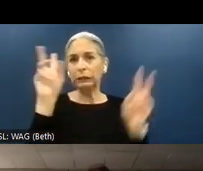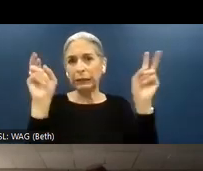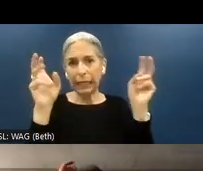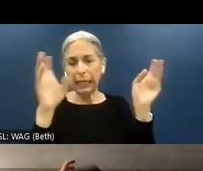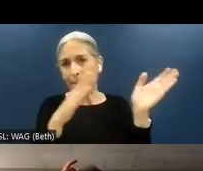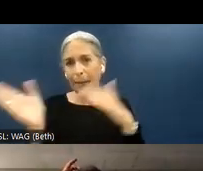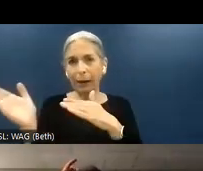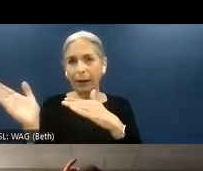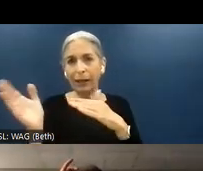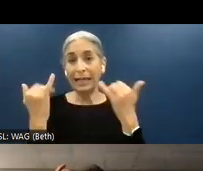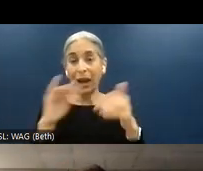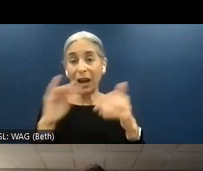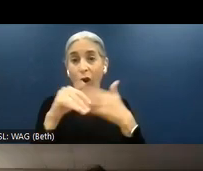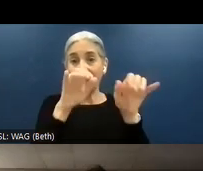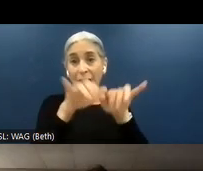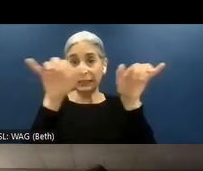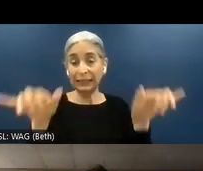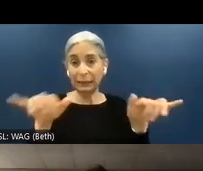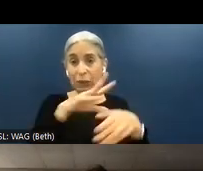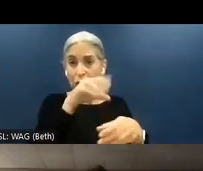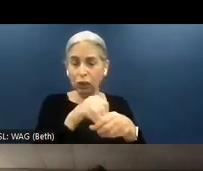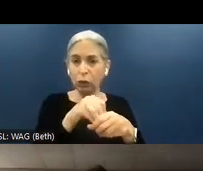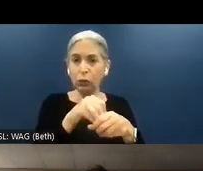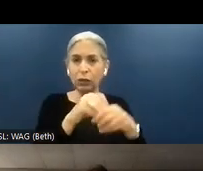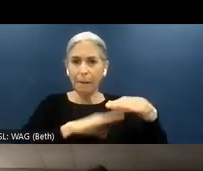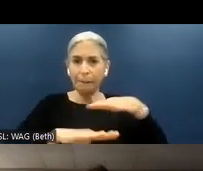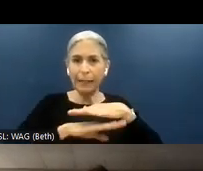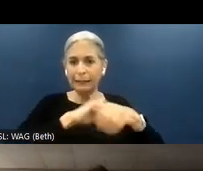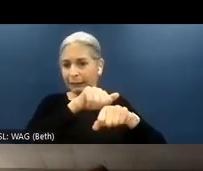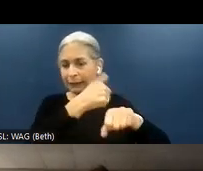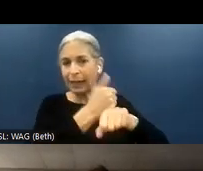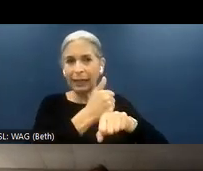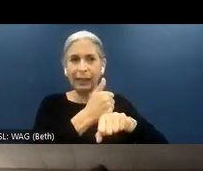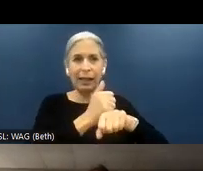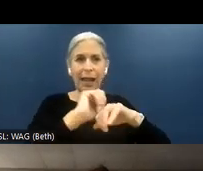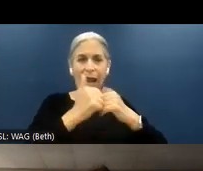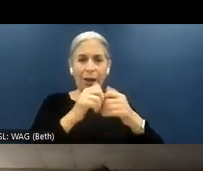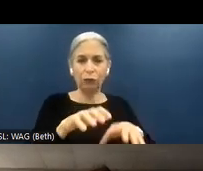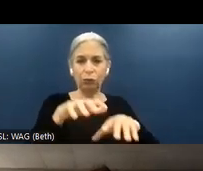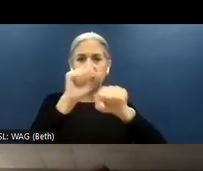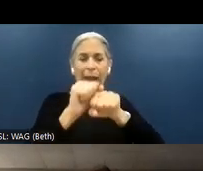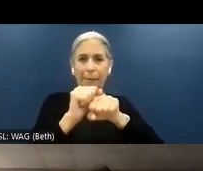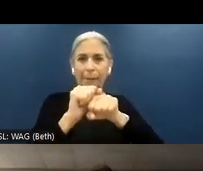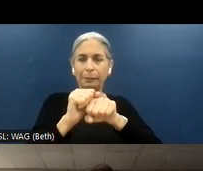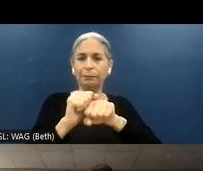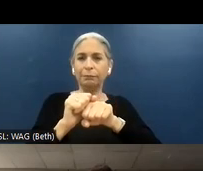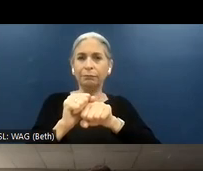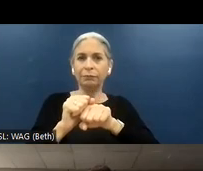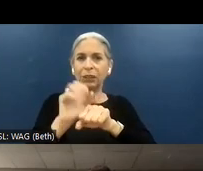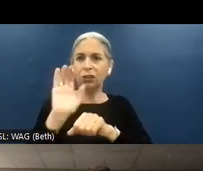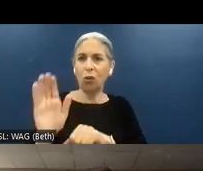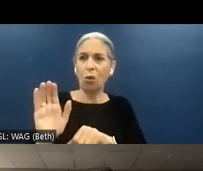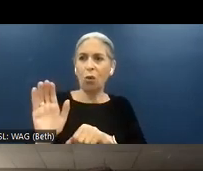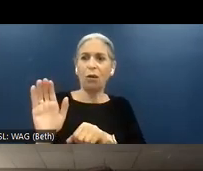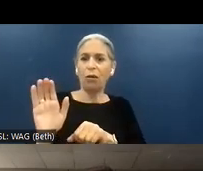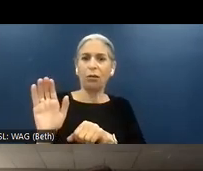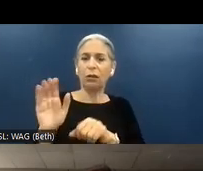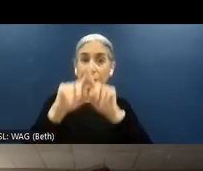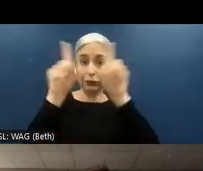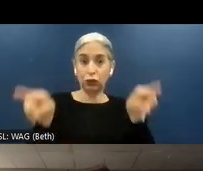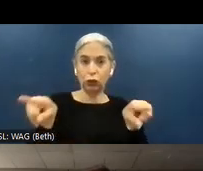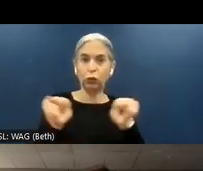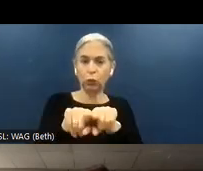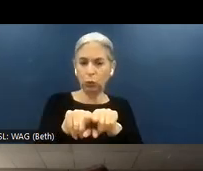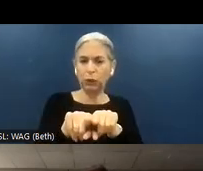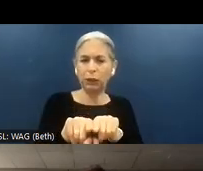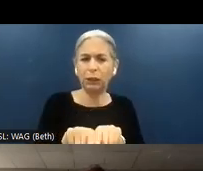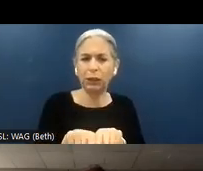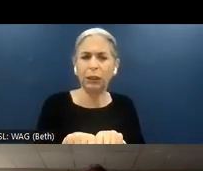our systems already include in the basic settings the way to adapt your screen to better present